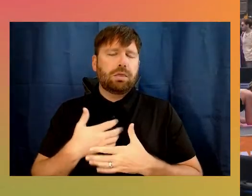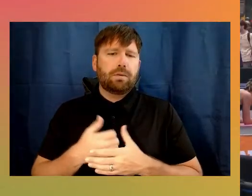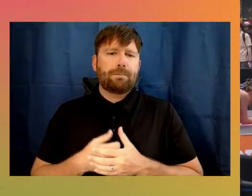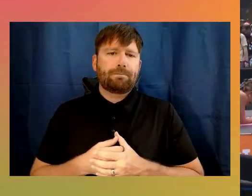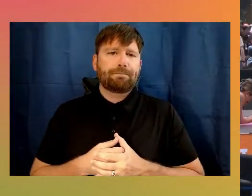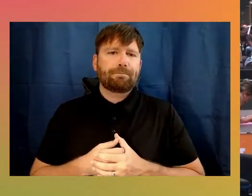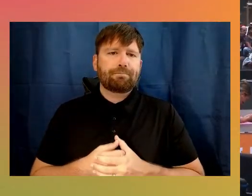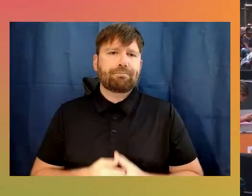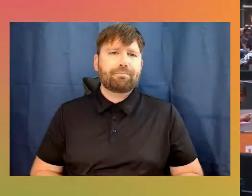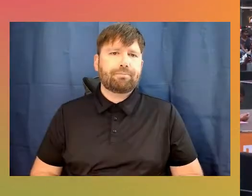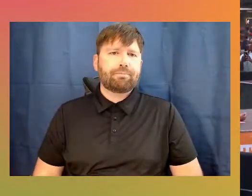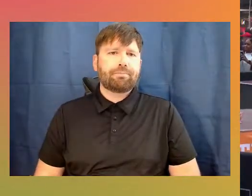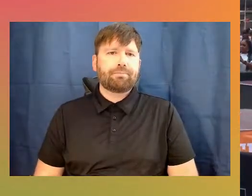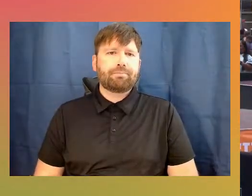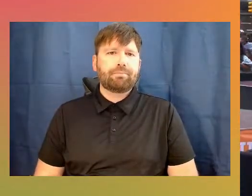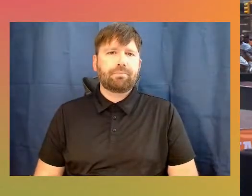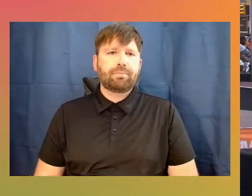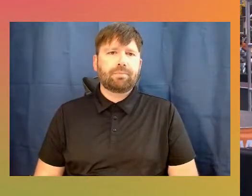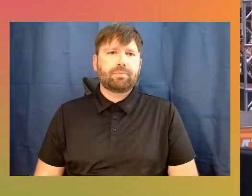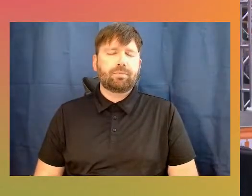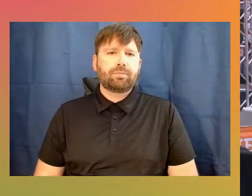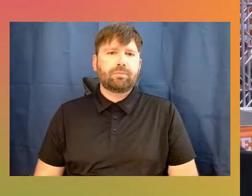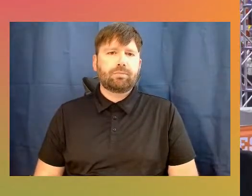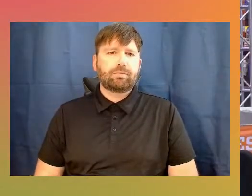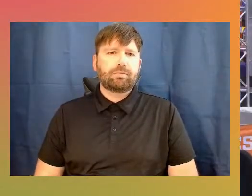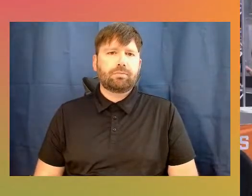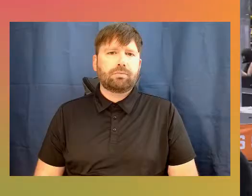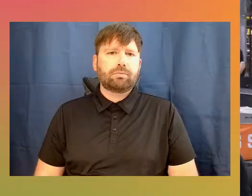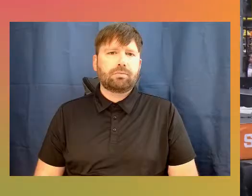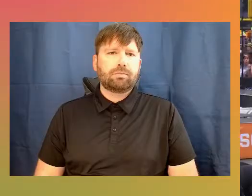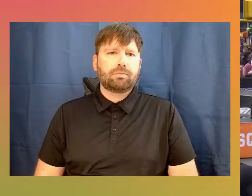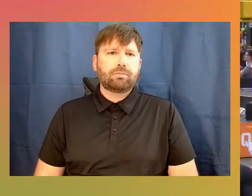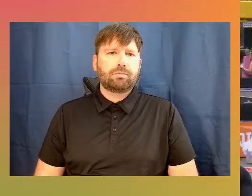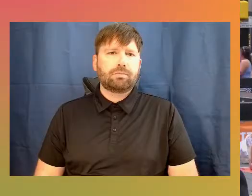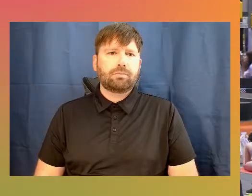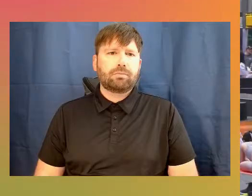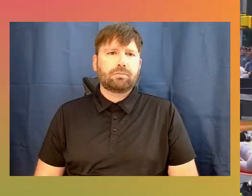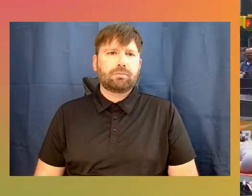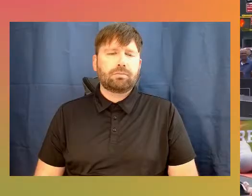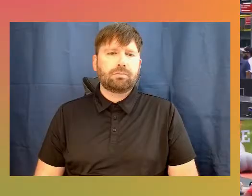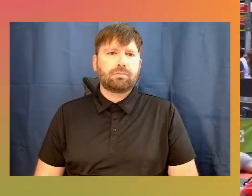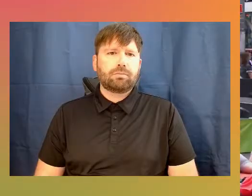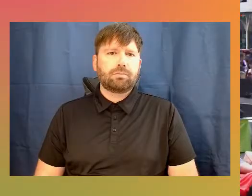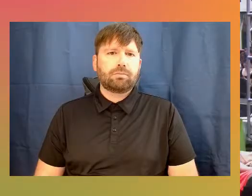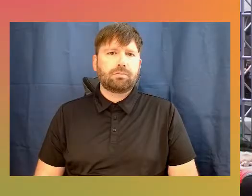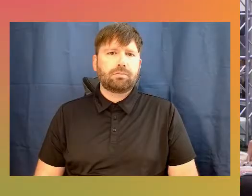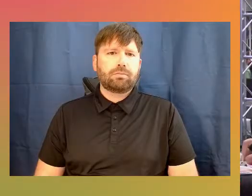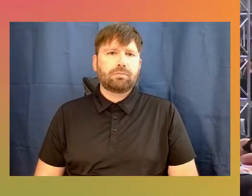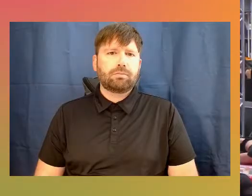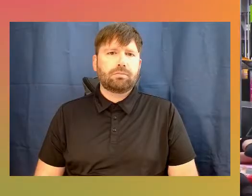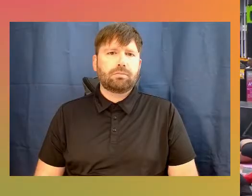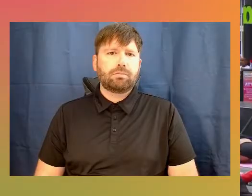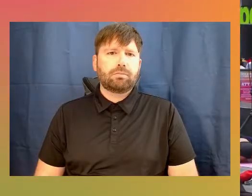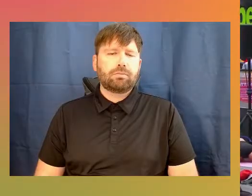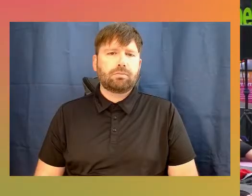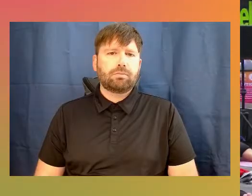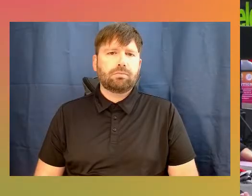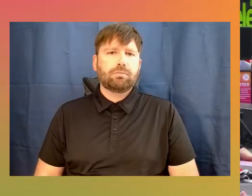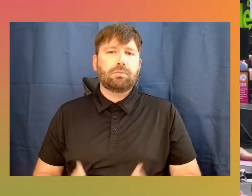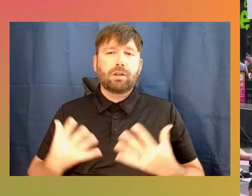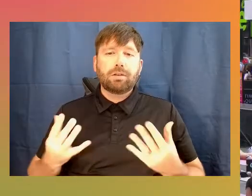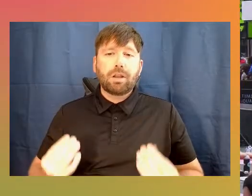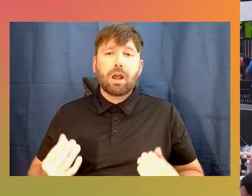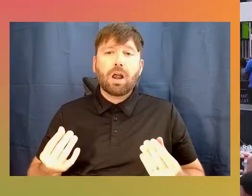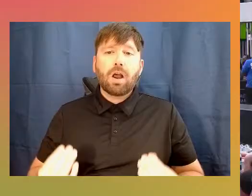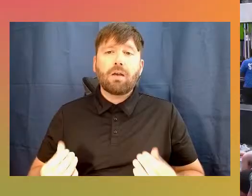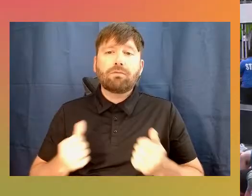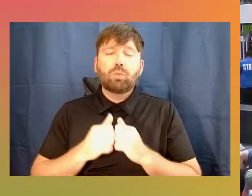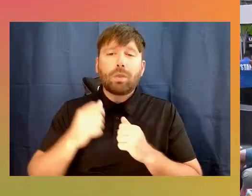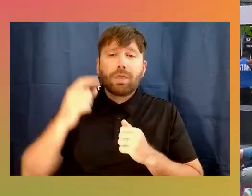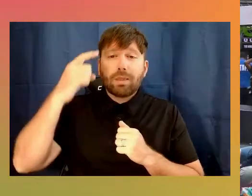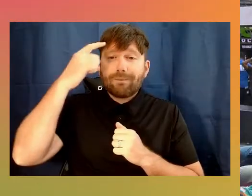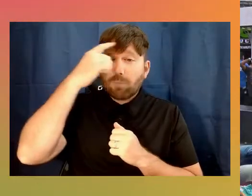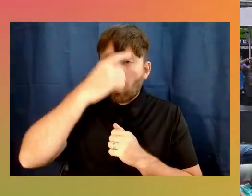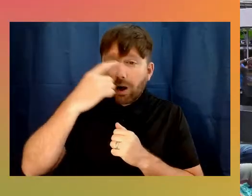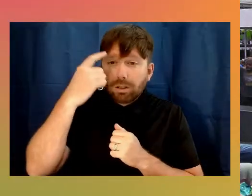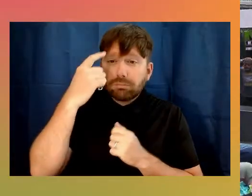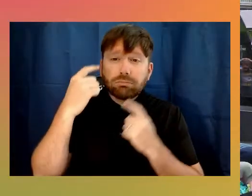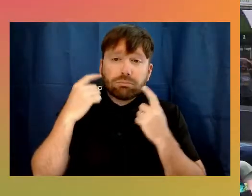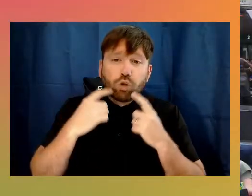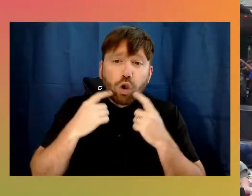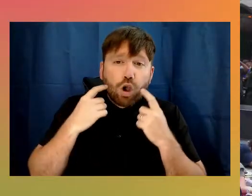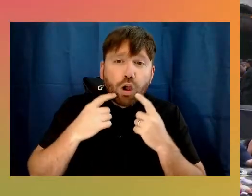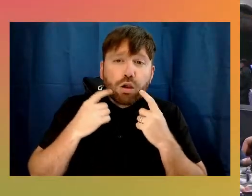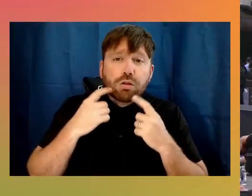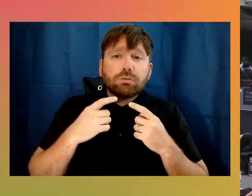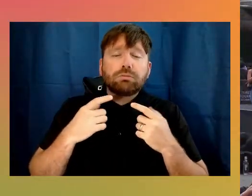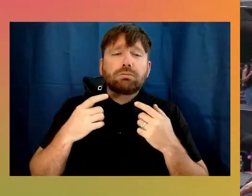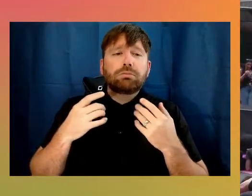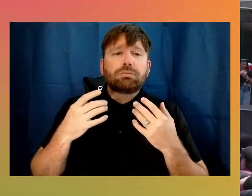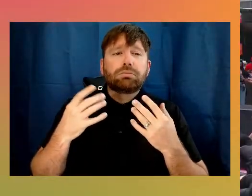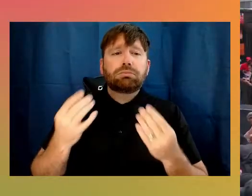LAST FEW BREATHS CYCLES HERE.